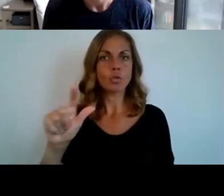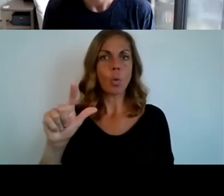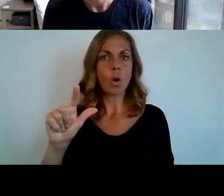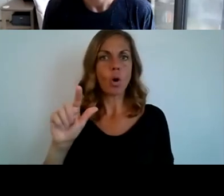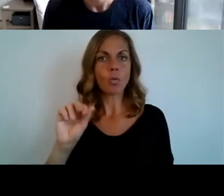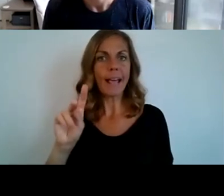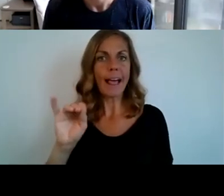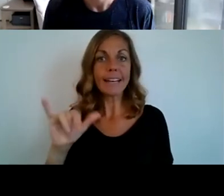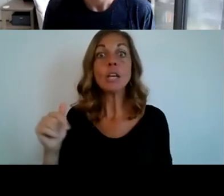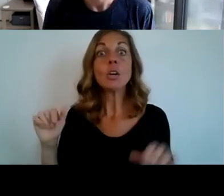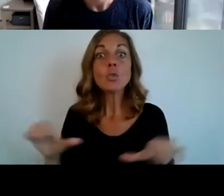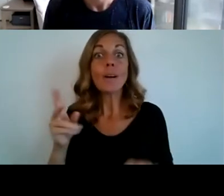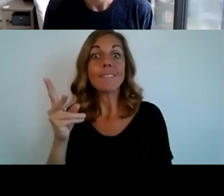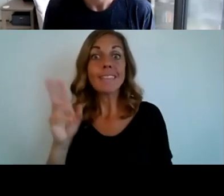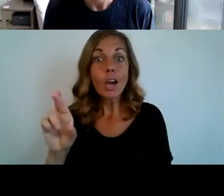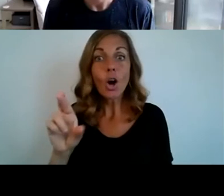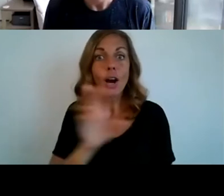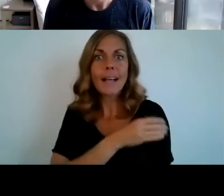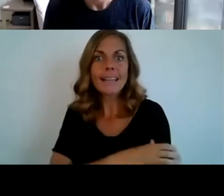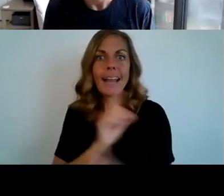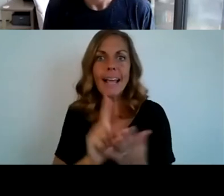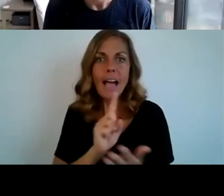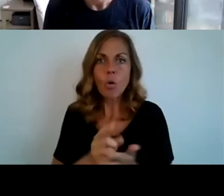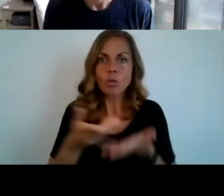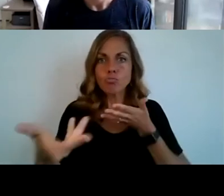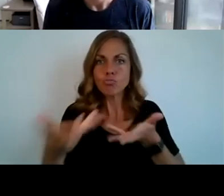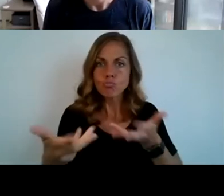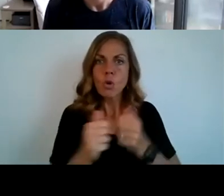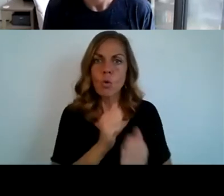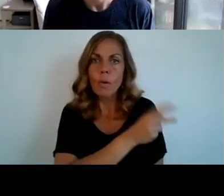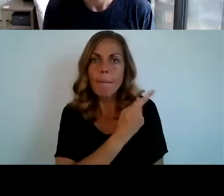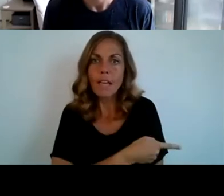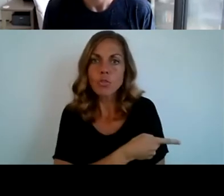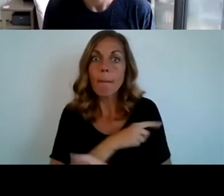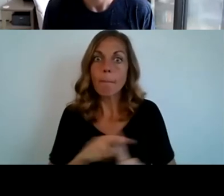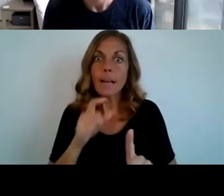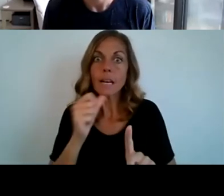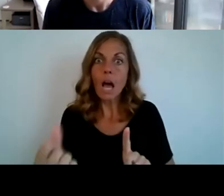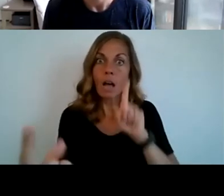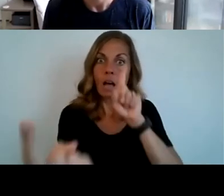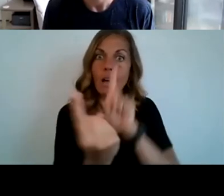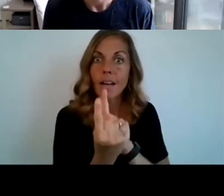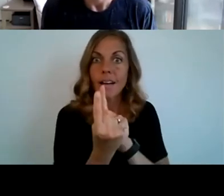clinic hours where patients that you treat without them being actual real patients, but